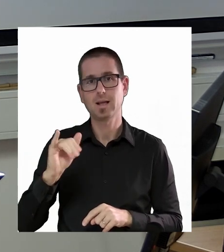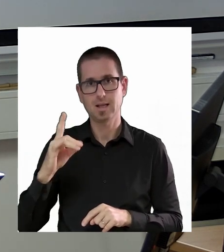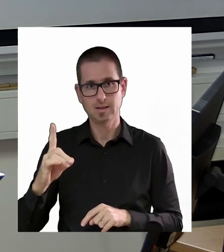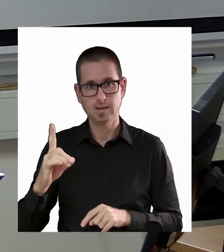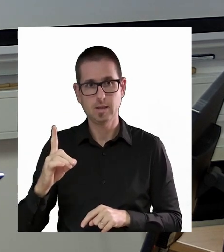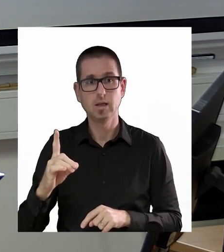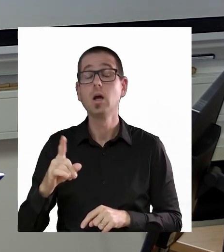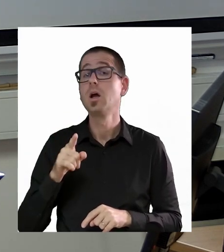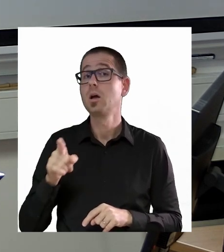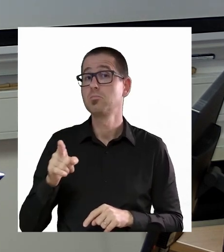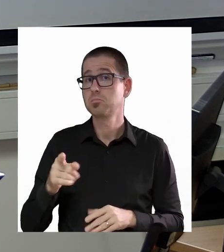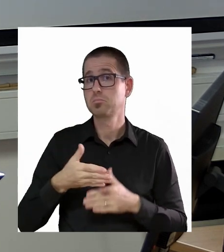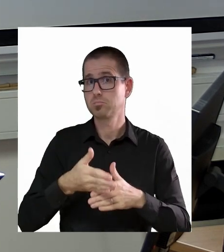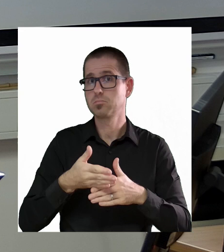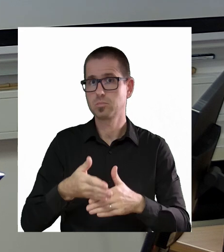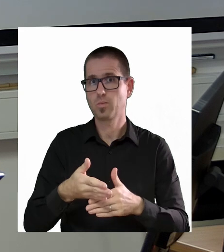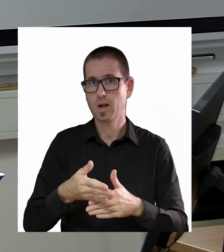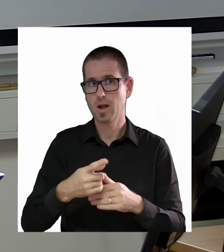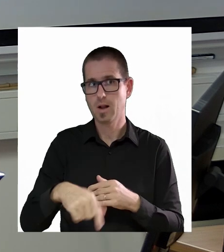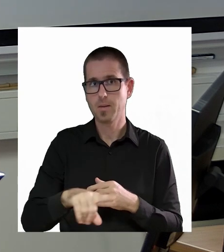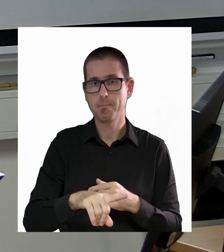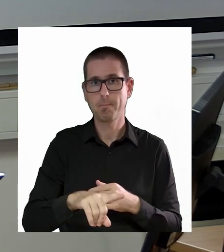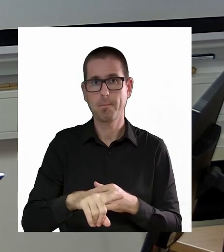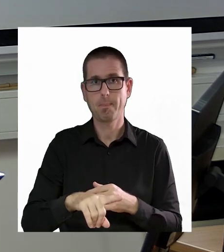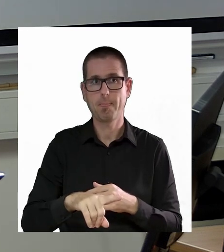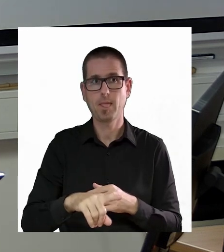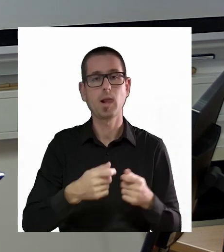and their helping organisation